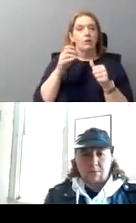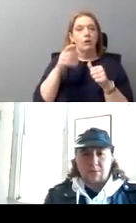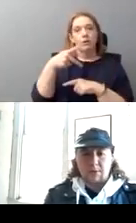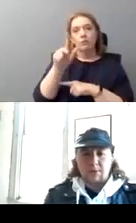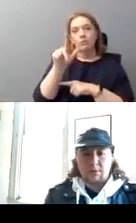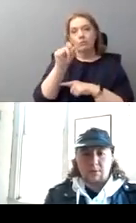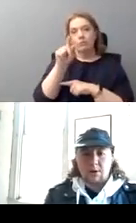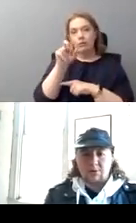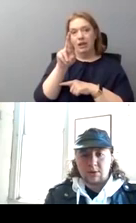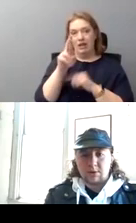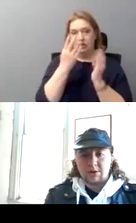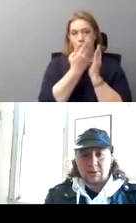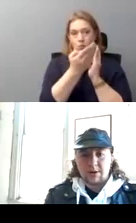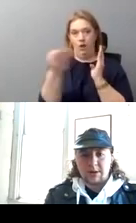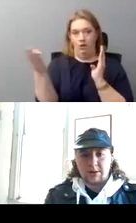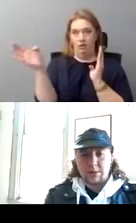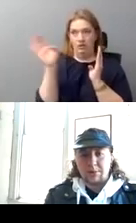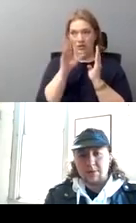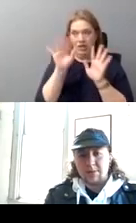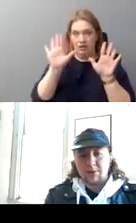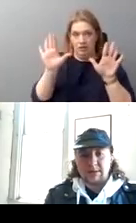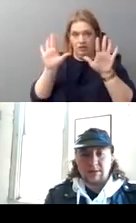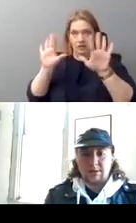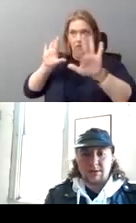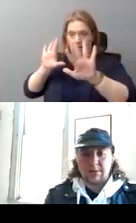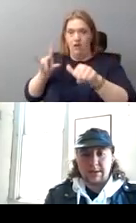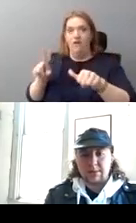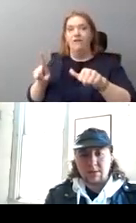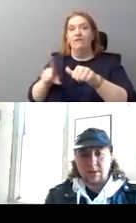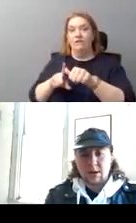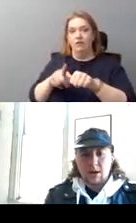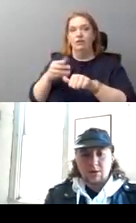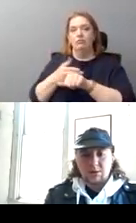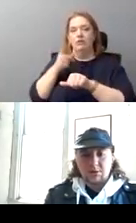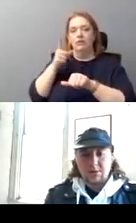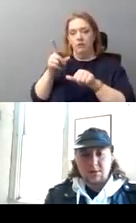before the large restoration project, to improve the building exterior and basement. Solutions to